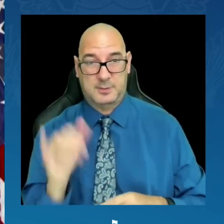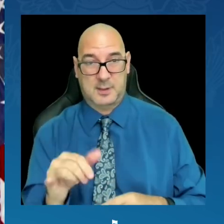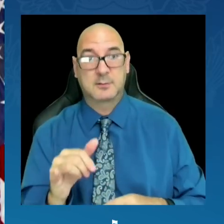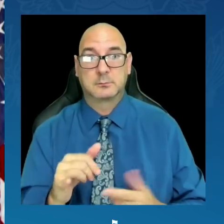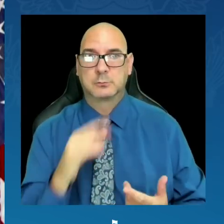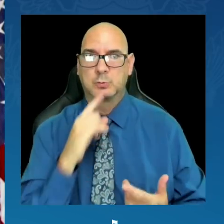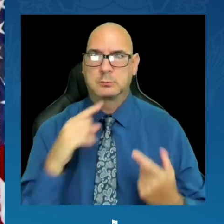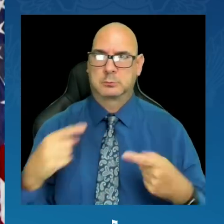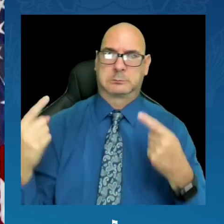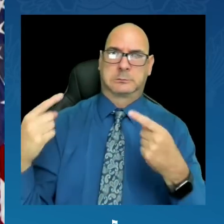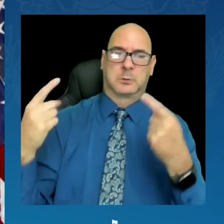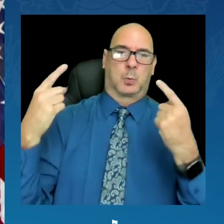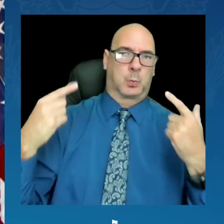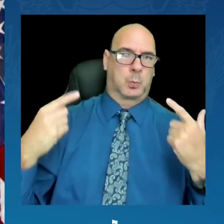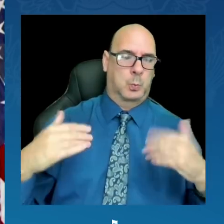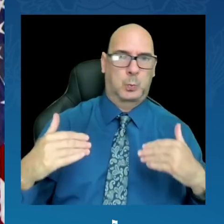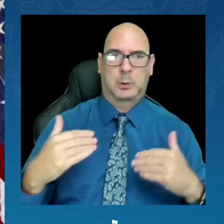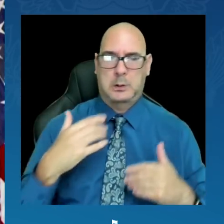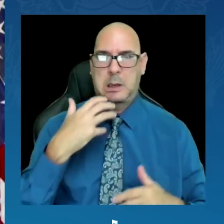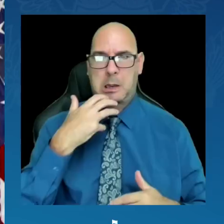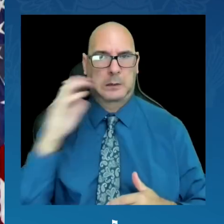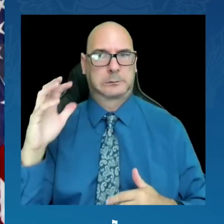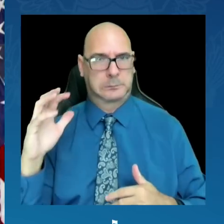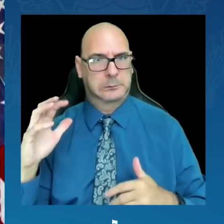can we all agree that we want mothers to survive childbirth?